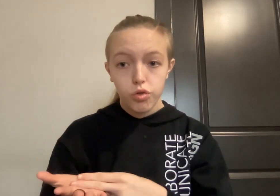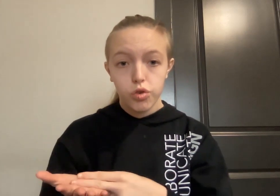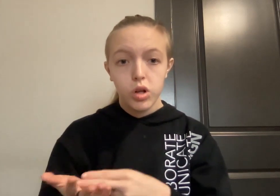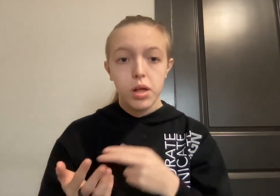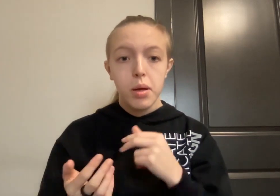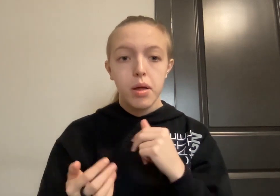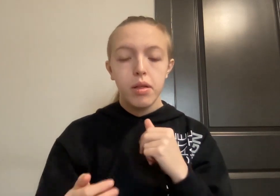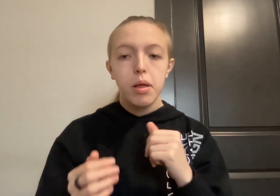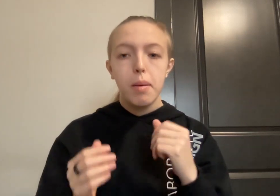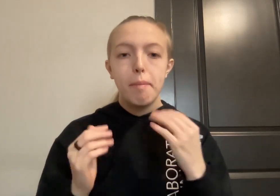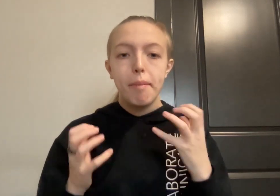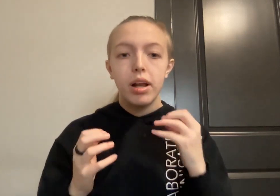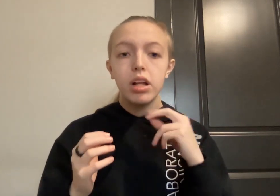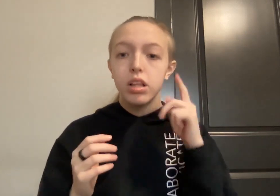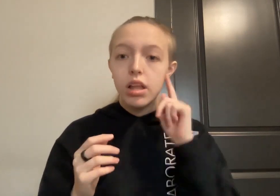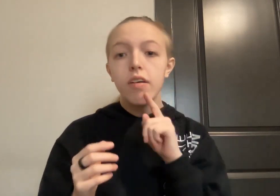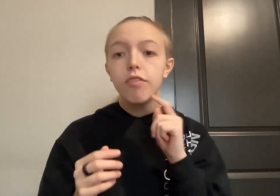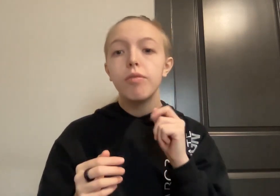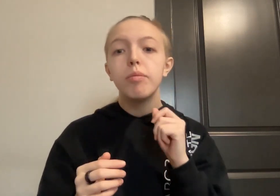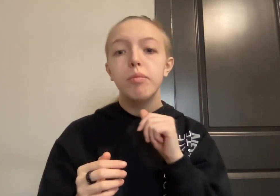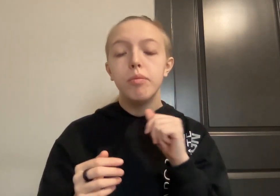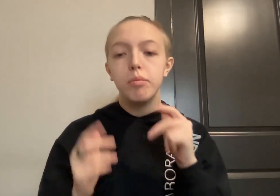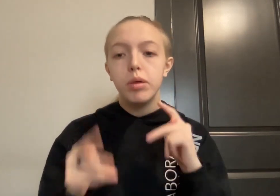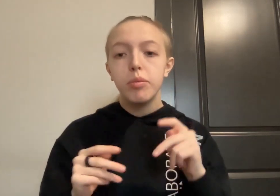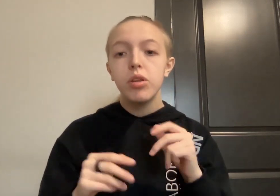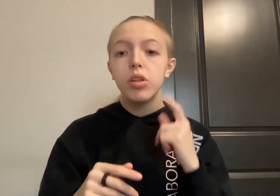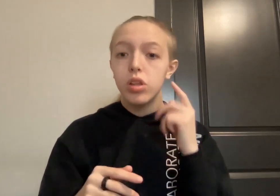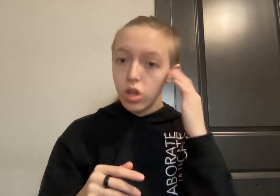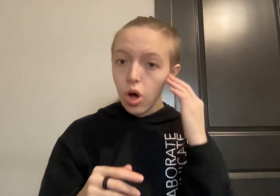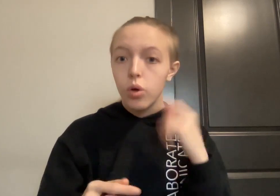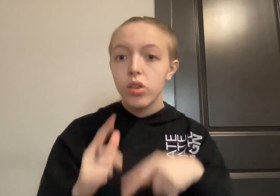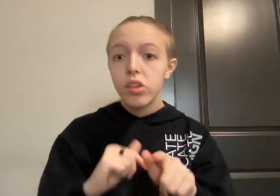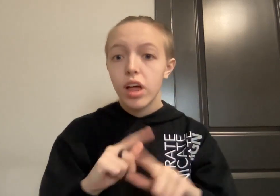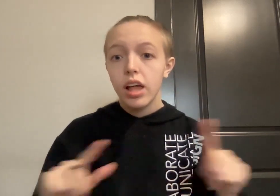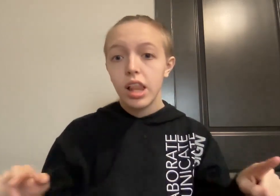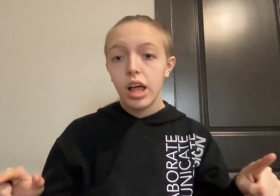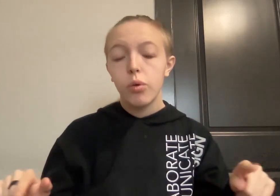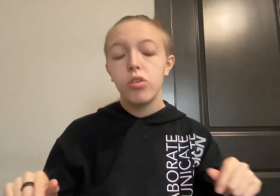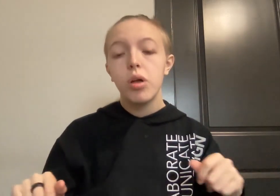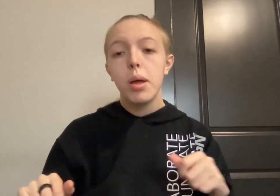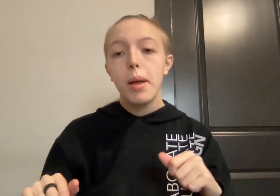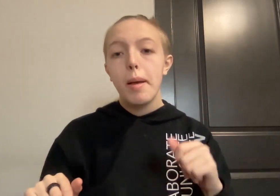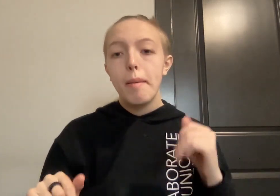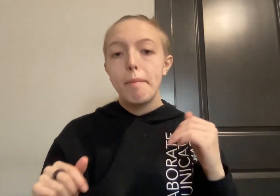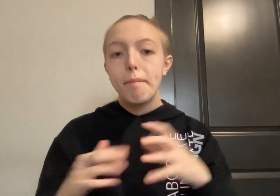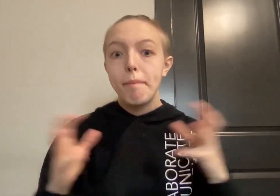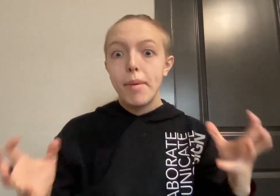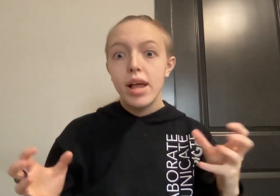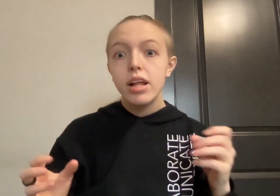Many deaf people know sign language. Many deaf people do not know